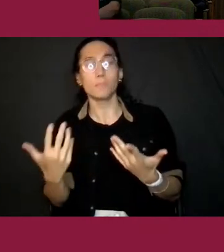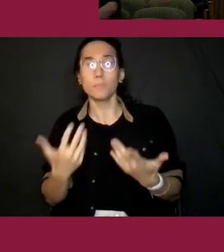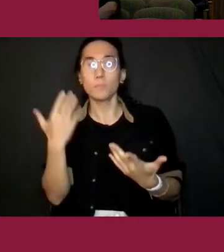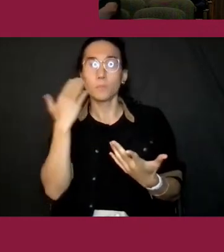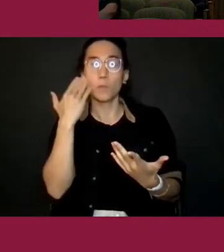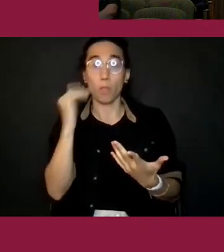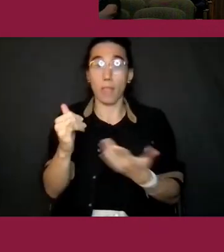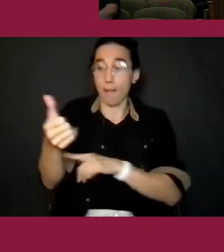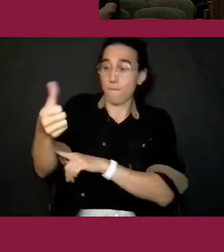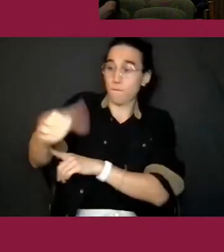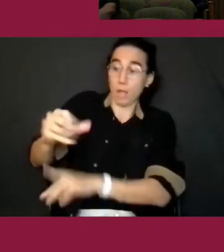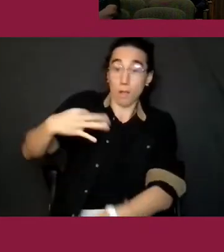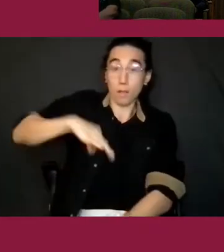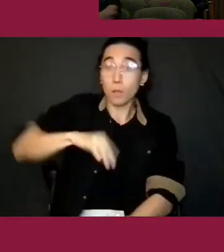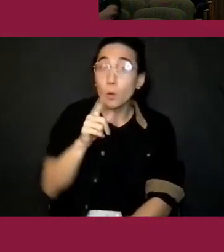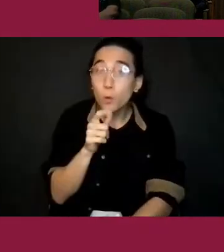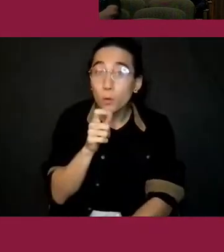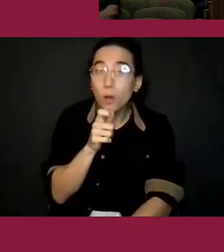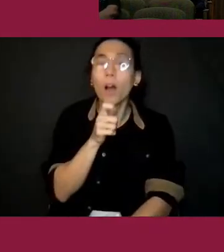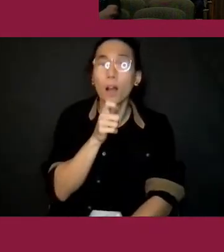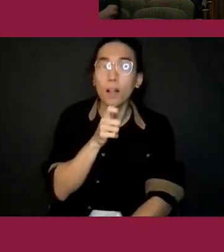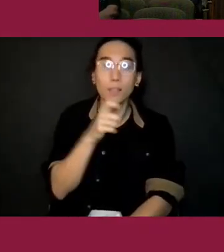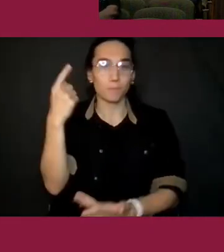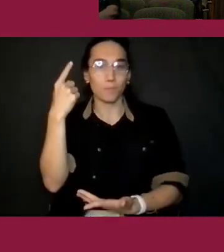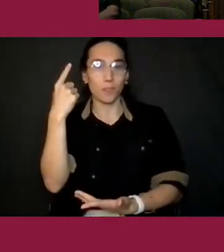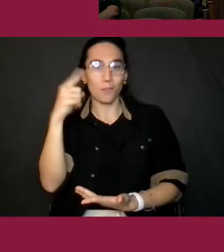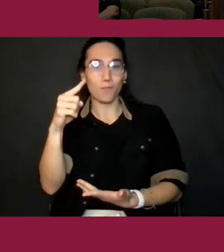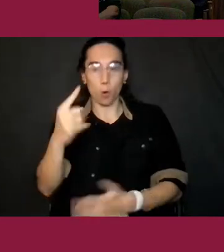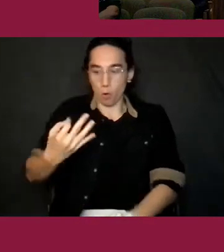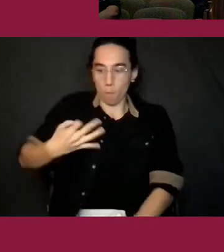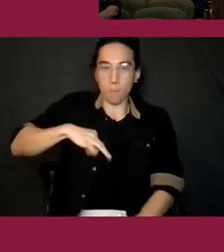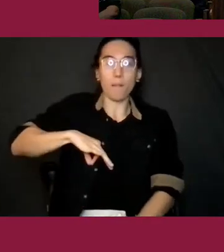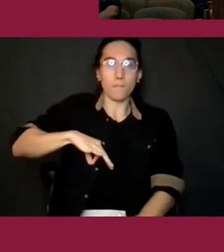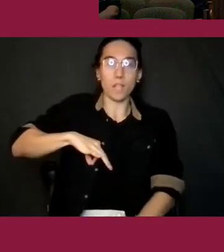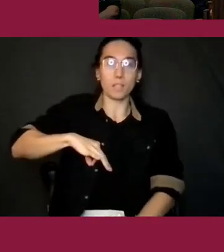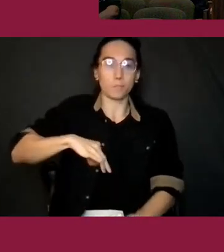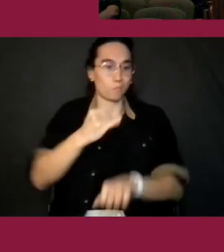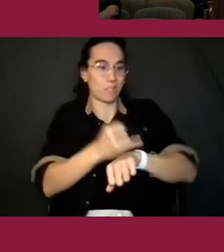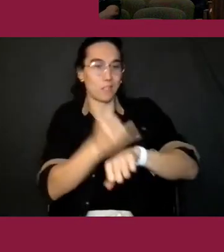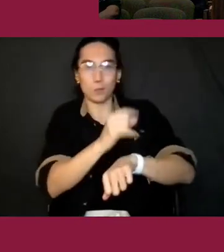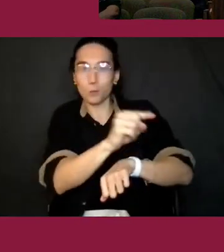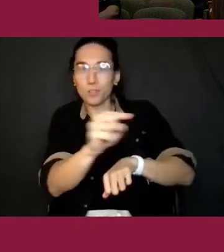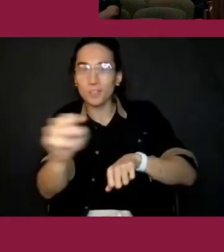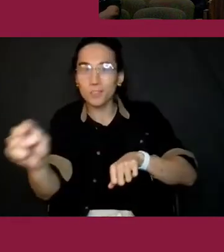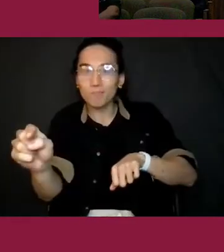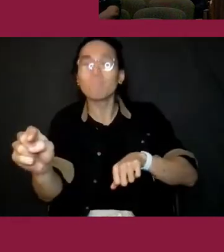were the for-profit institutions. And I always say that community college nursing